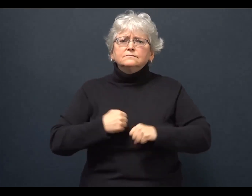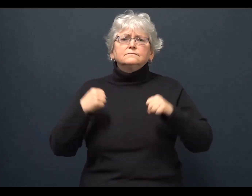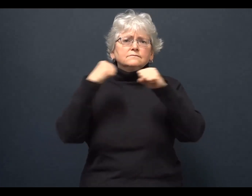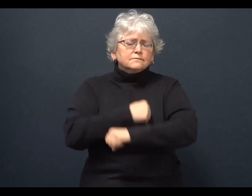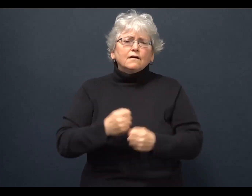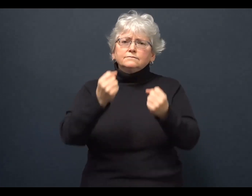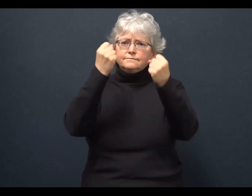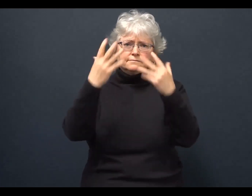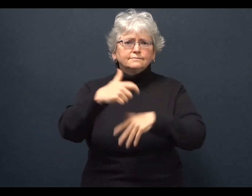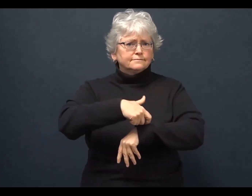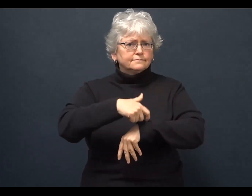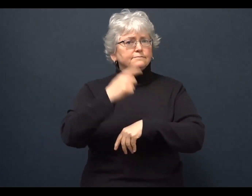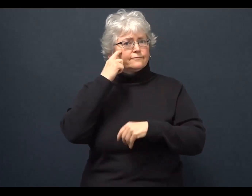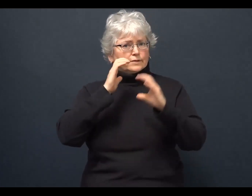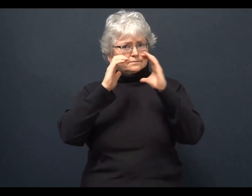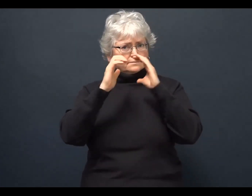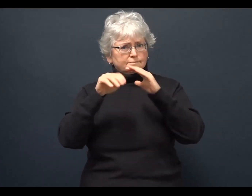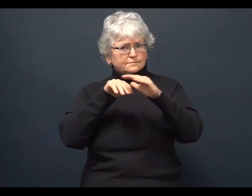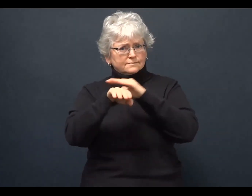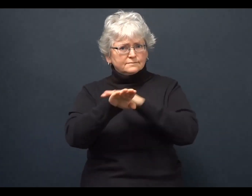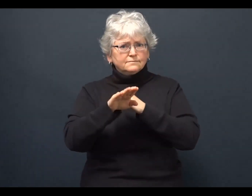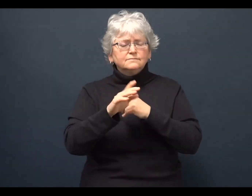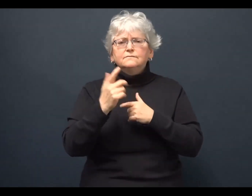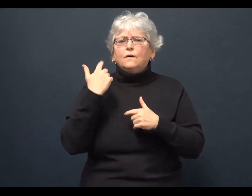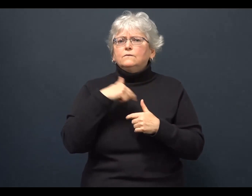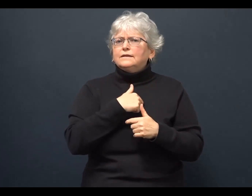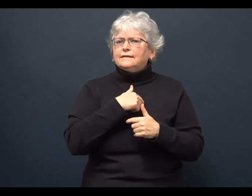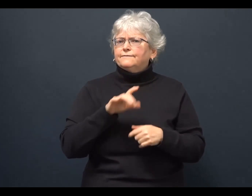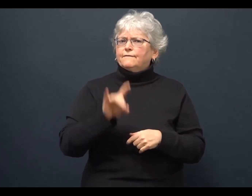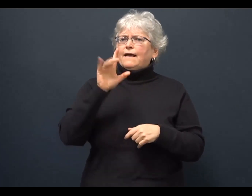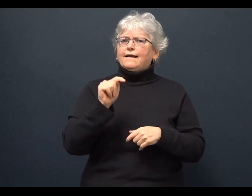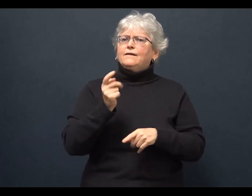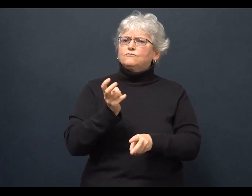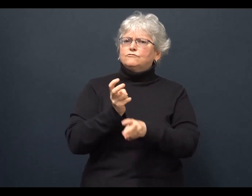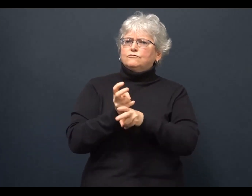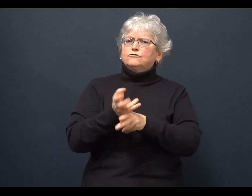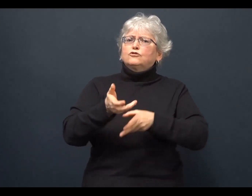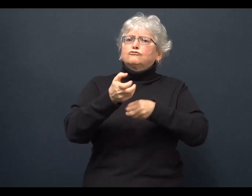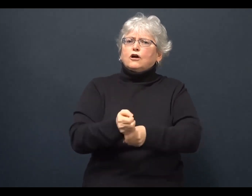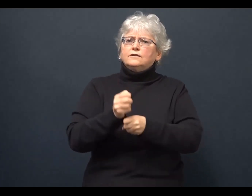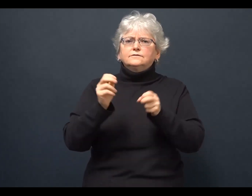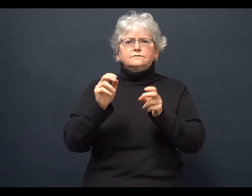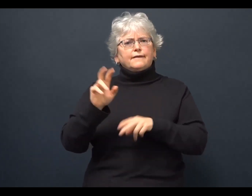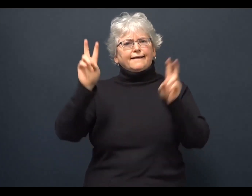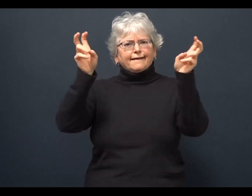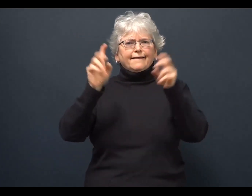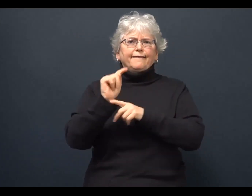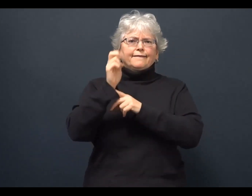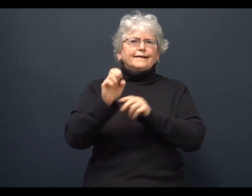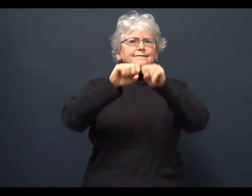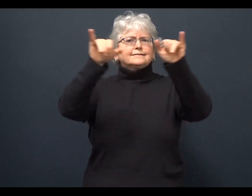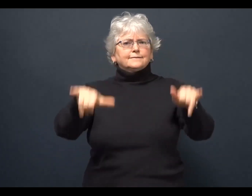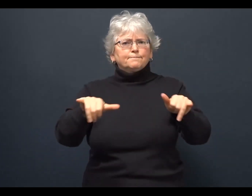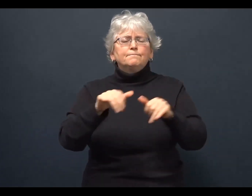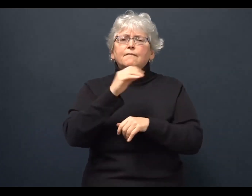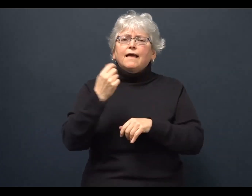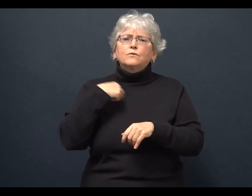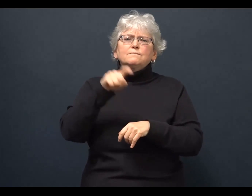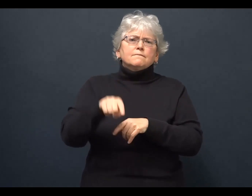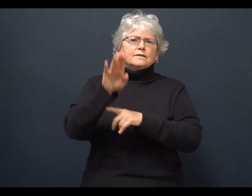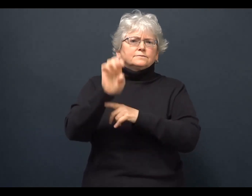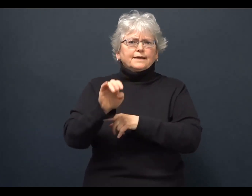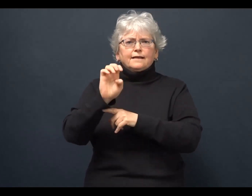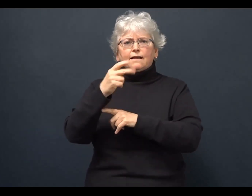fighting so many times for communication access we find it hard to trust the system and we must be